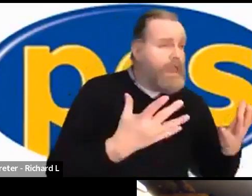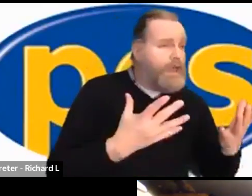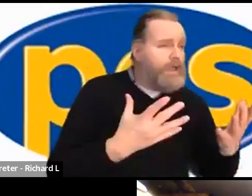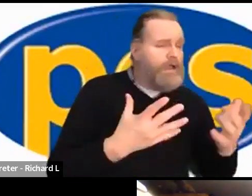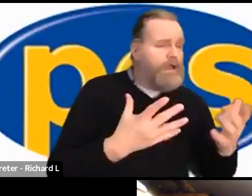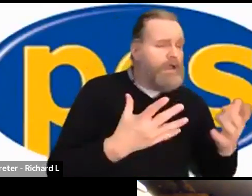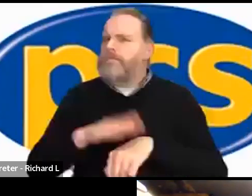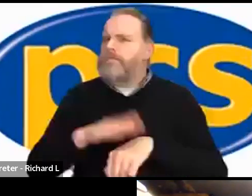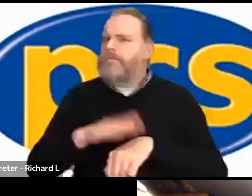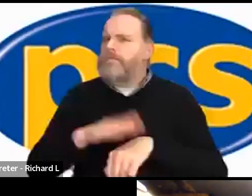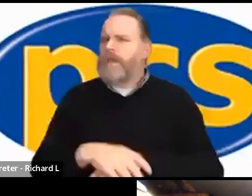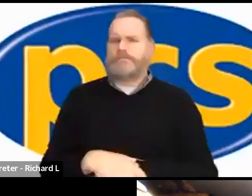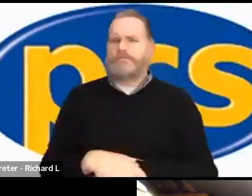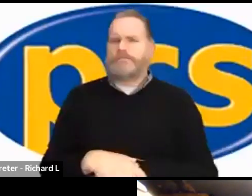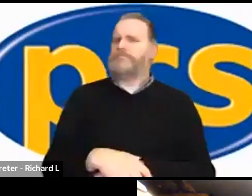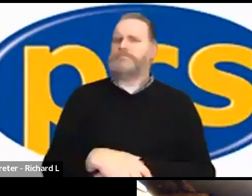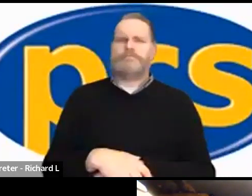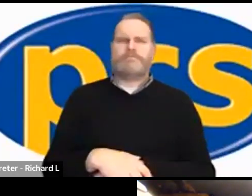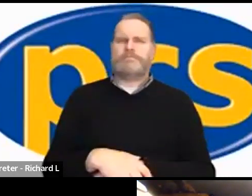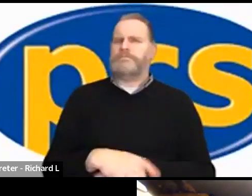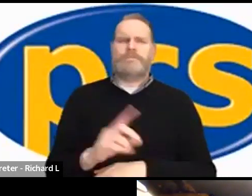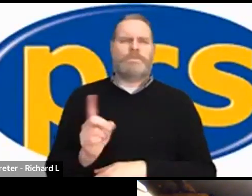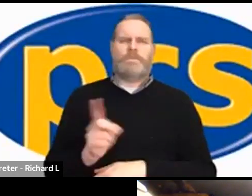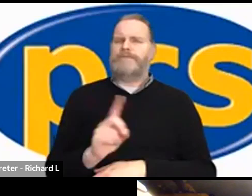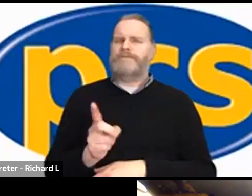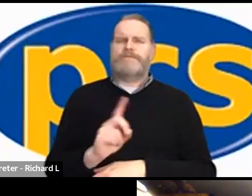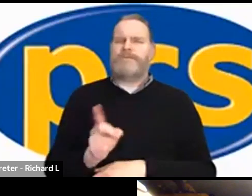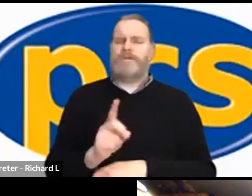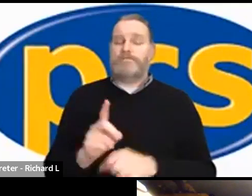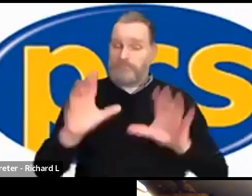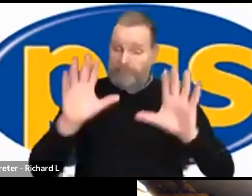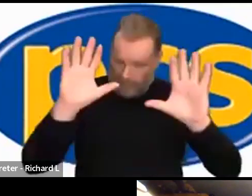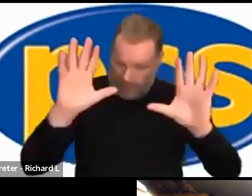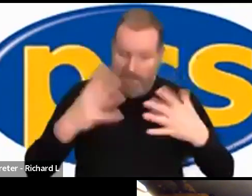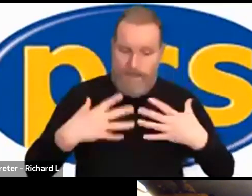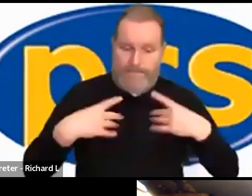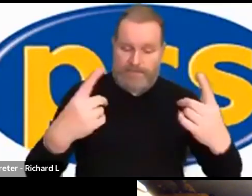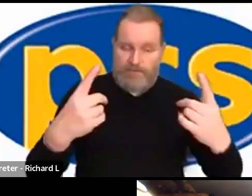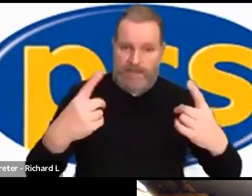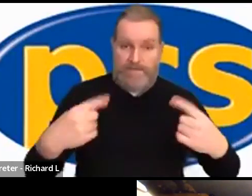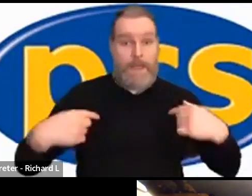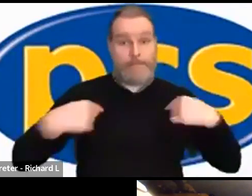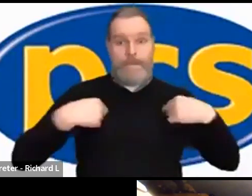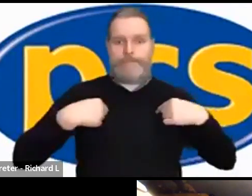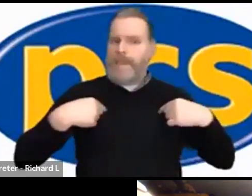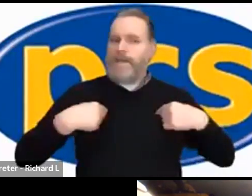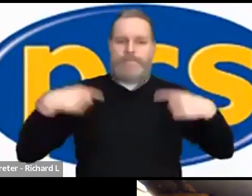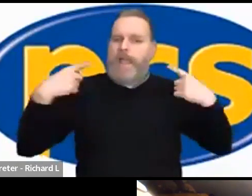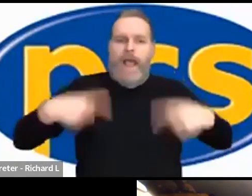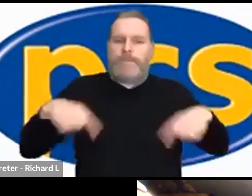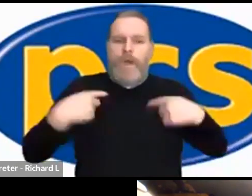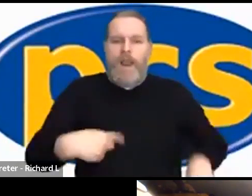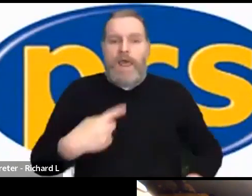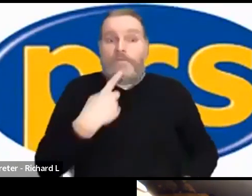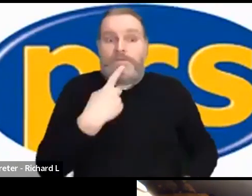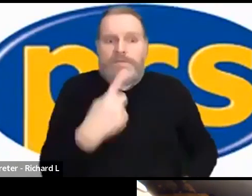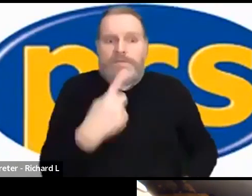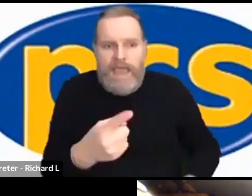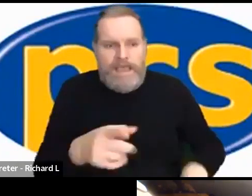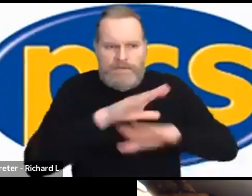doing overtime for their employer at a time of a strike doesn't make sense e, and it is a voluntary decision. and it is a voluntary decision. But we can't tell people not to do we can't tell people not to do